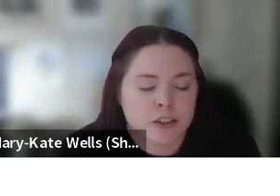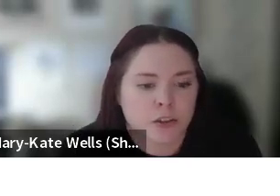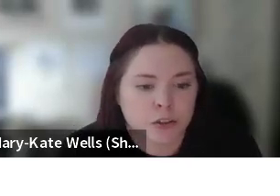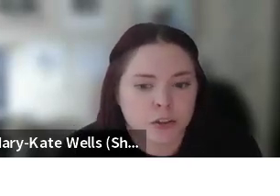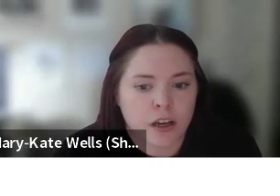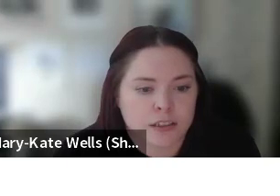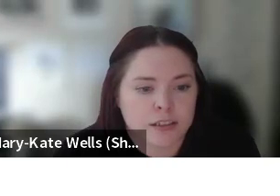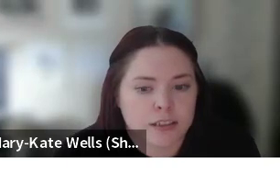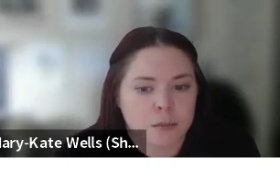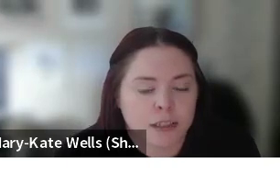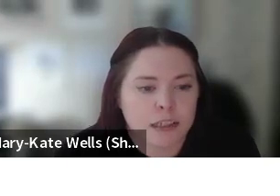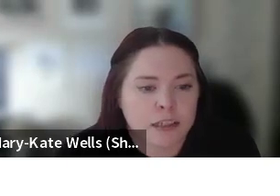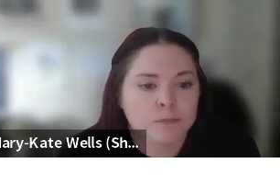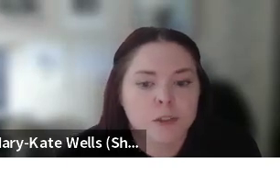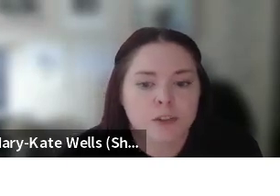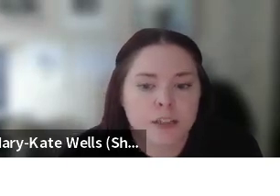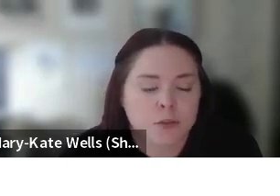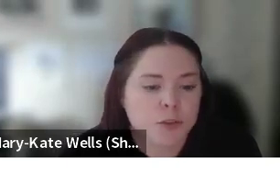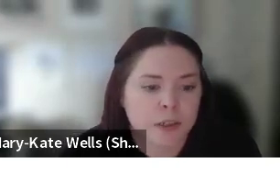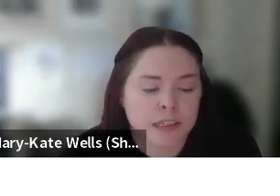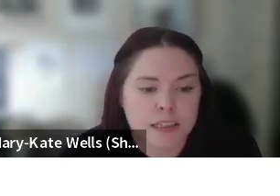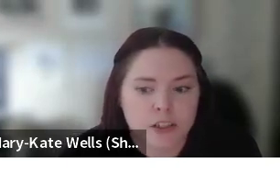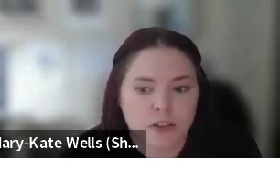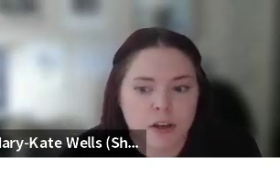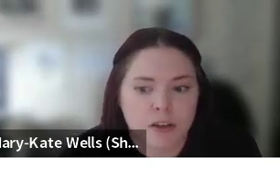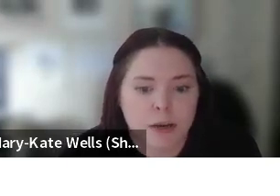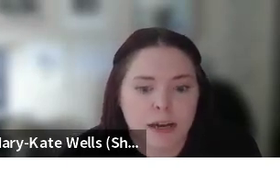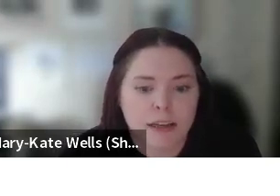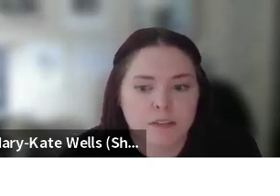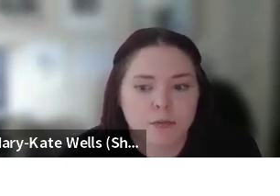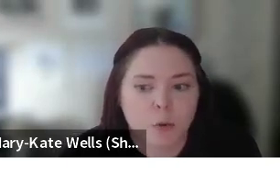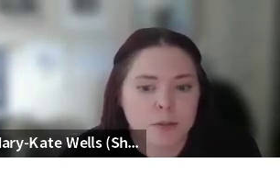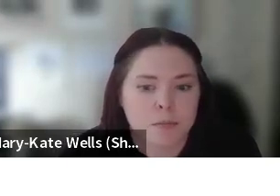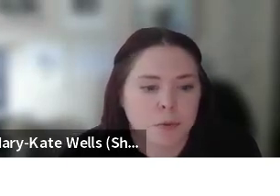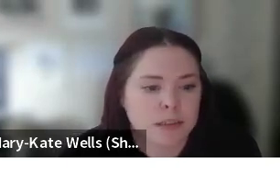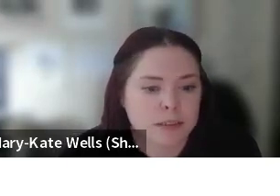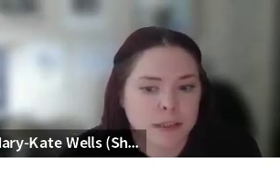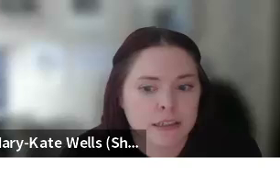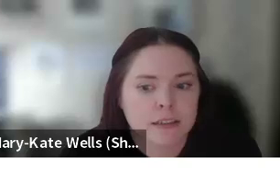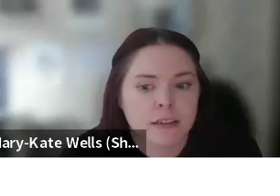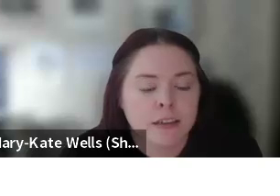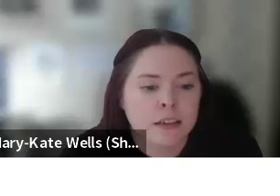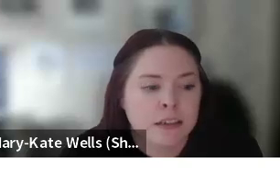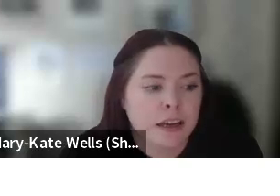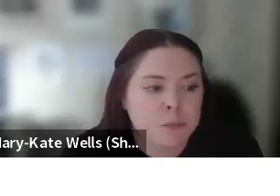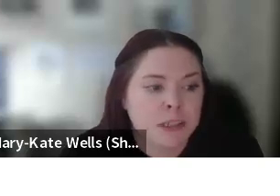national cross-disability grassroots organizations run by and for people with disabilities.